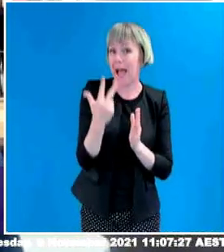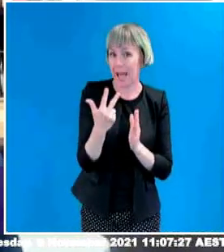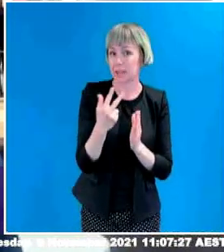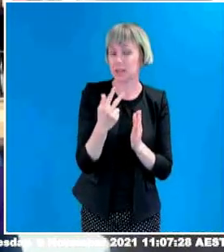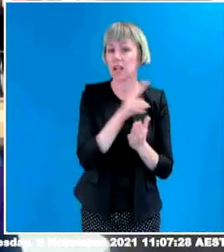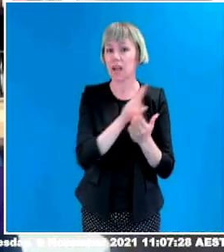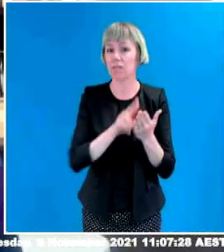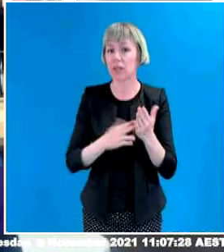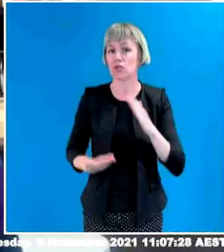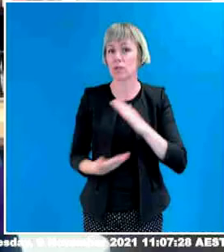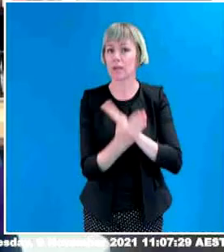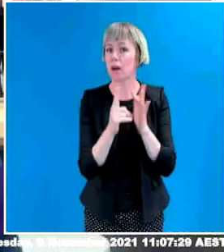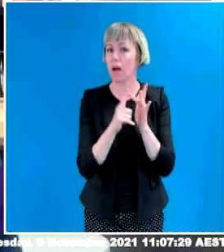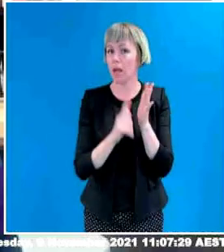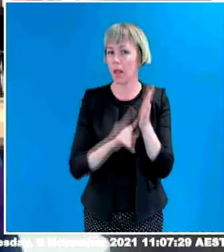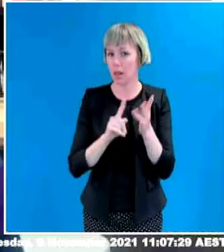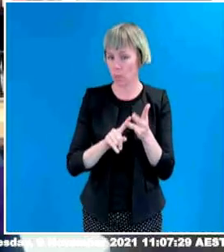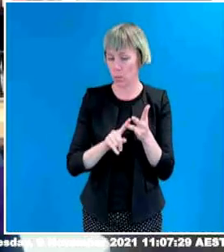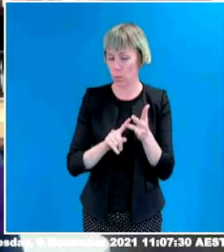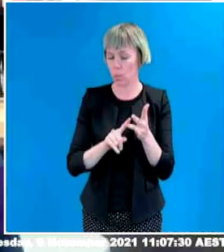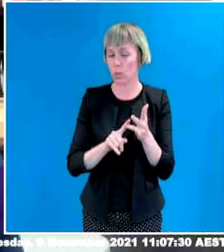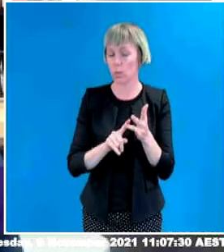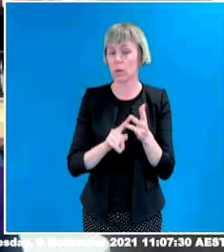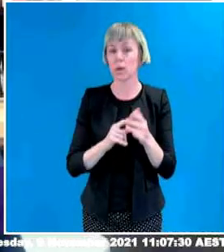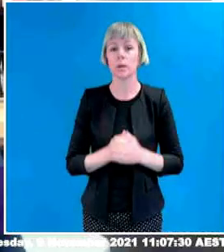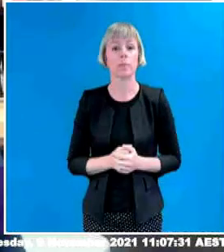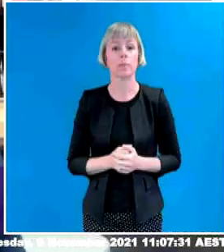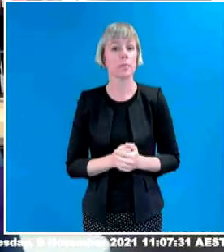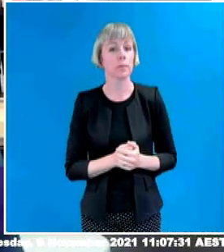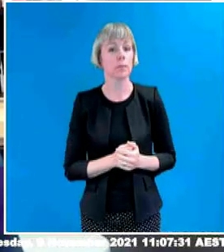But the UN Guiding Principles also explicitly note that depending on the